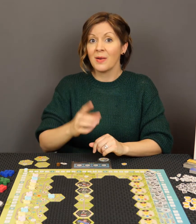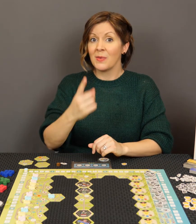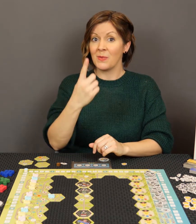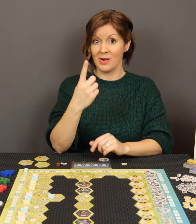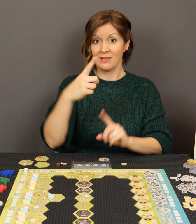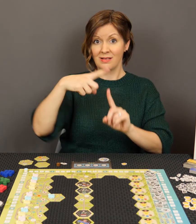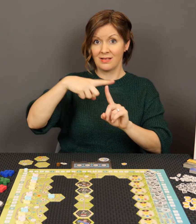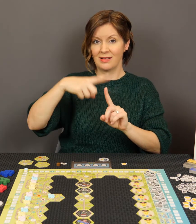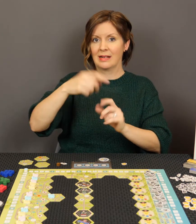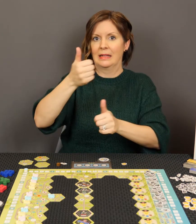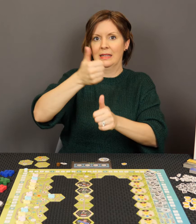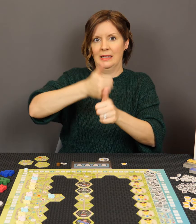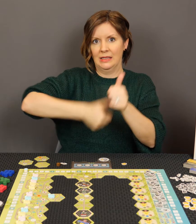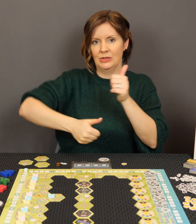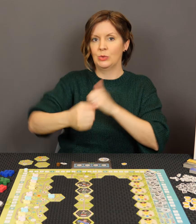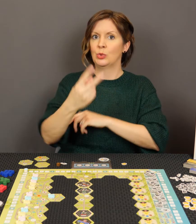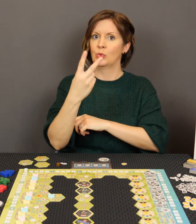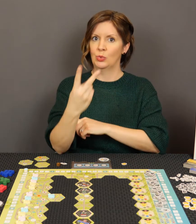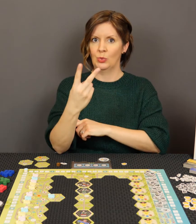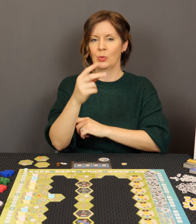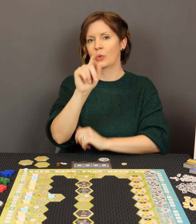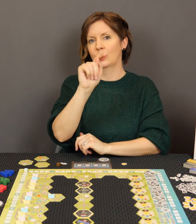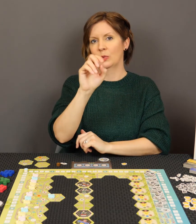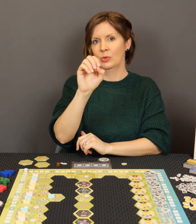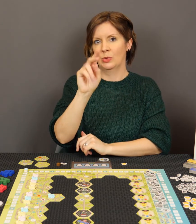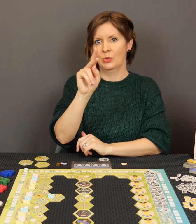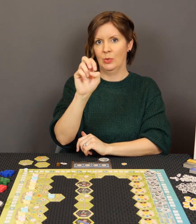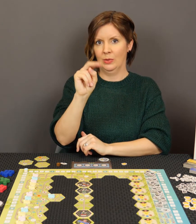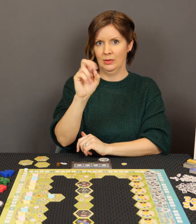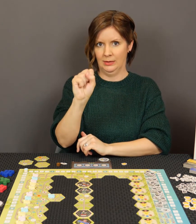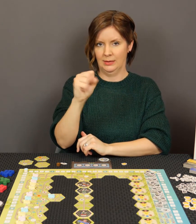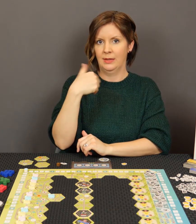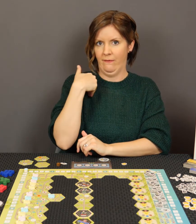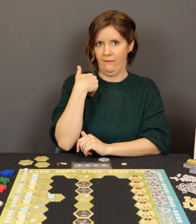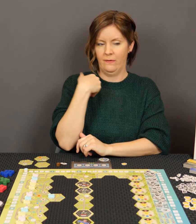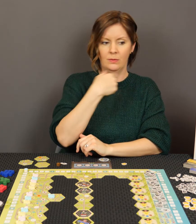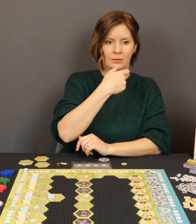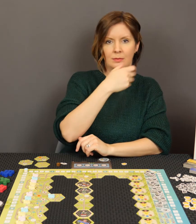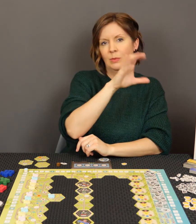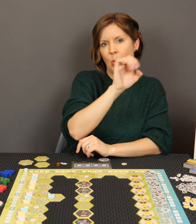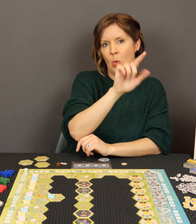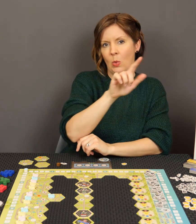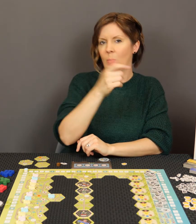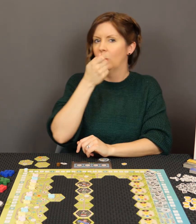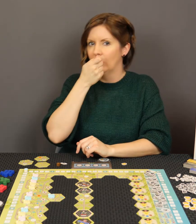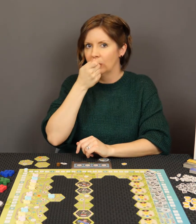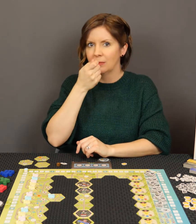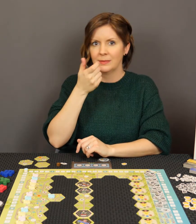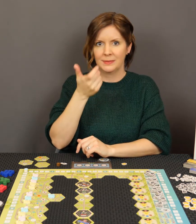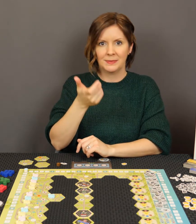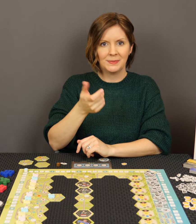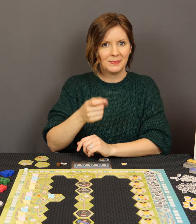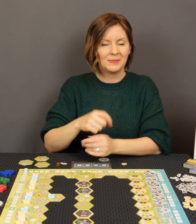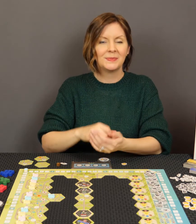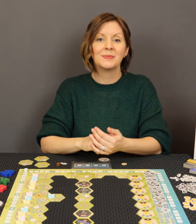you get 1 point for every 2 tokens you still have (for coal and the whistles), then you